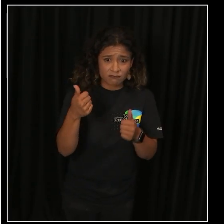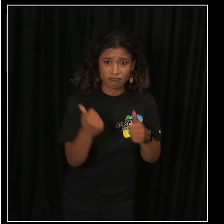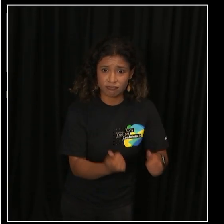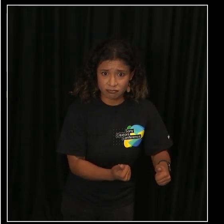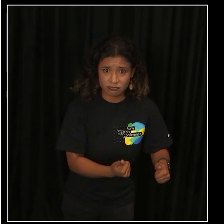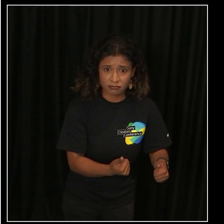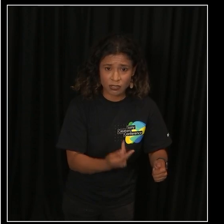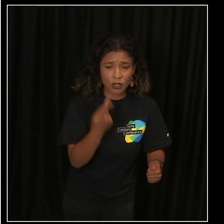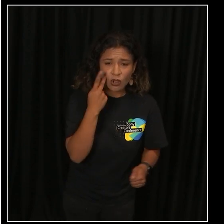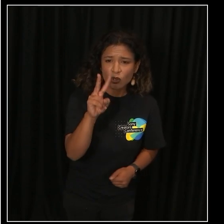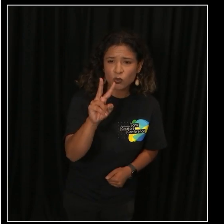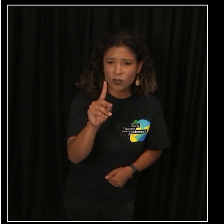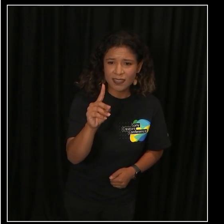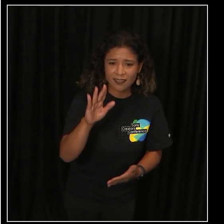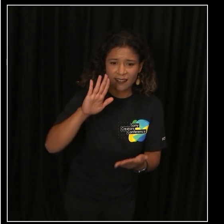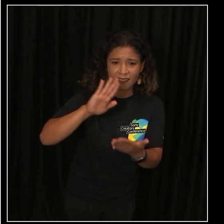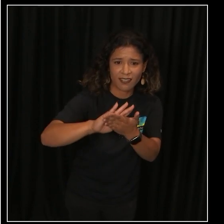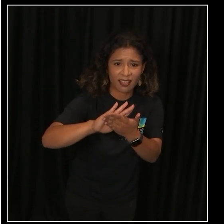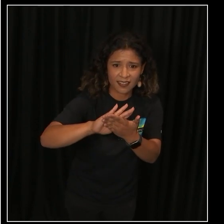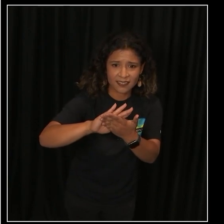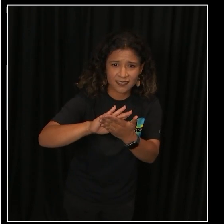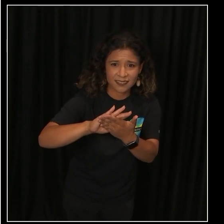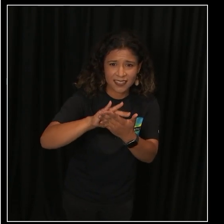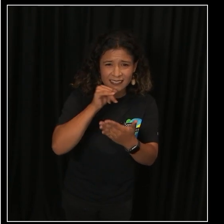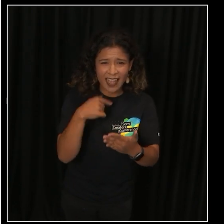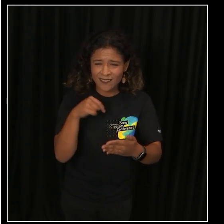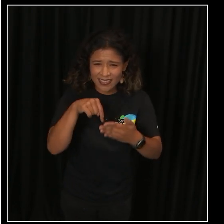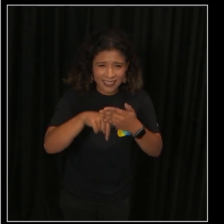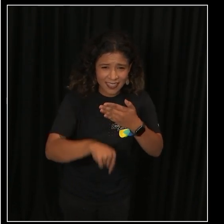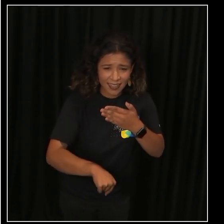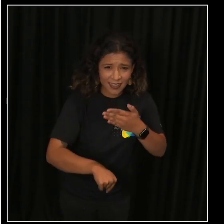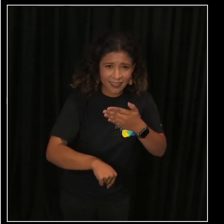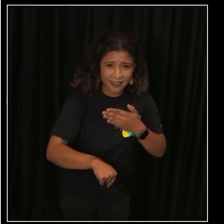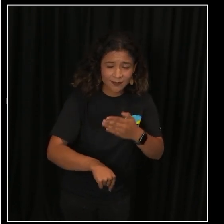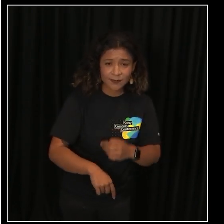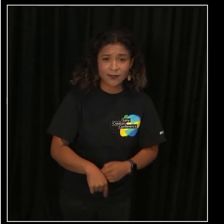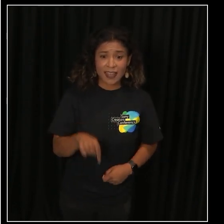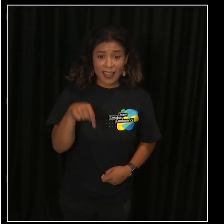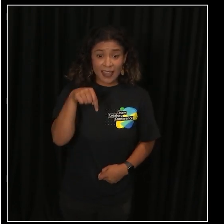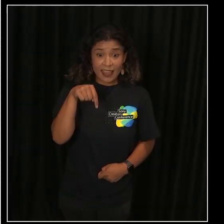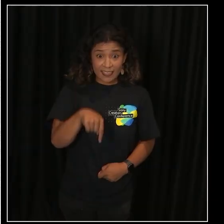And to prove it, this is what the buffer looks like. This is just the Screen Space shadowing term.